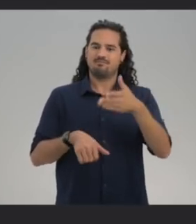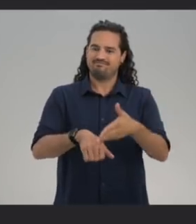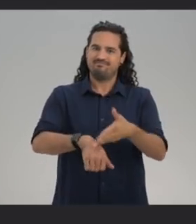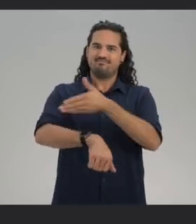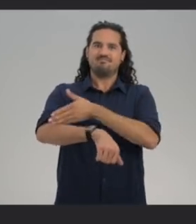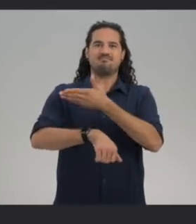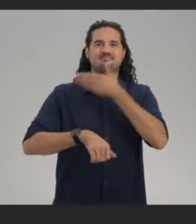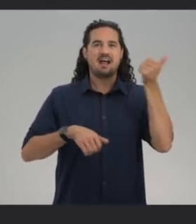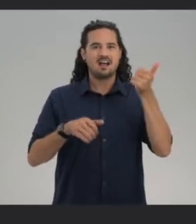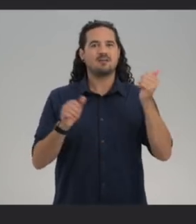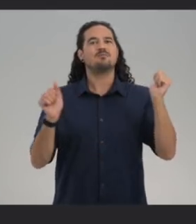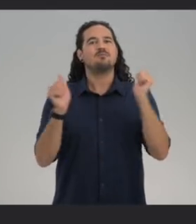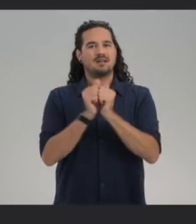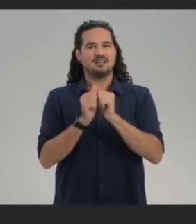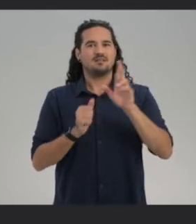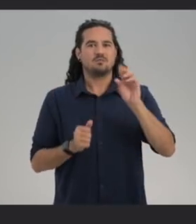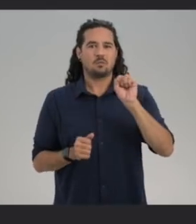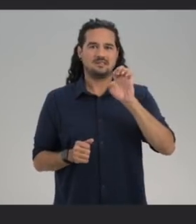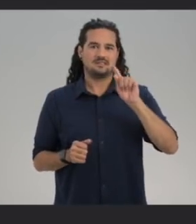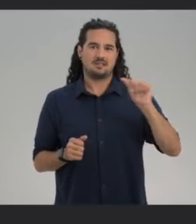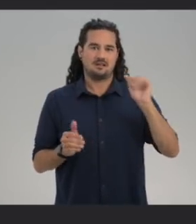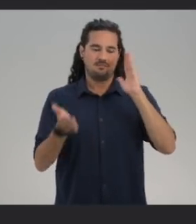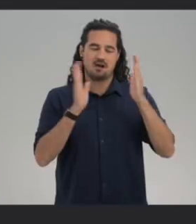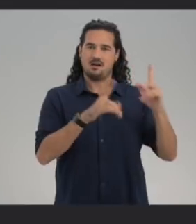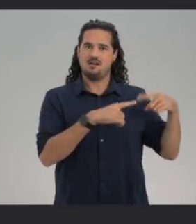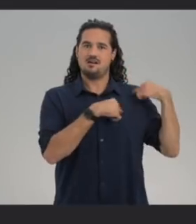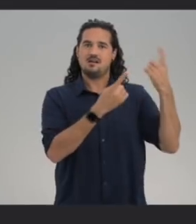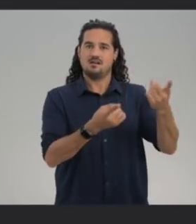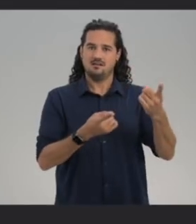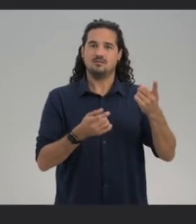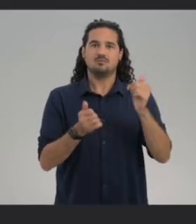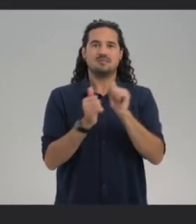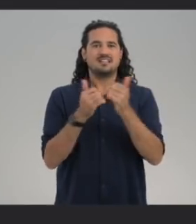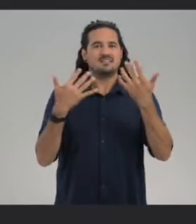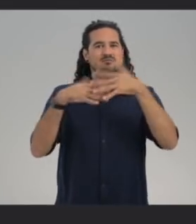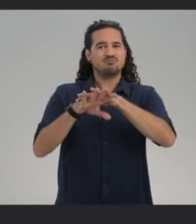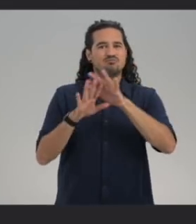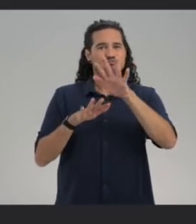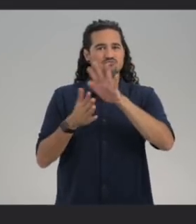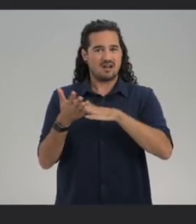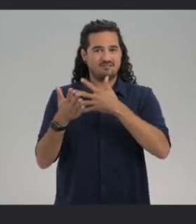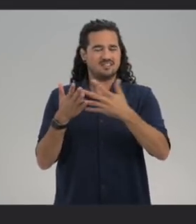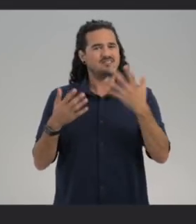than they did running natively on previous Macs with integrated graphics. It's really incredible.